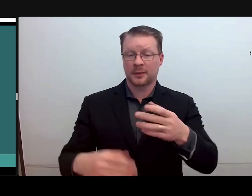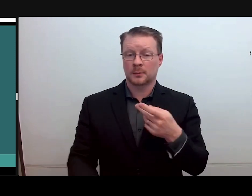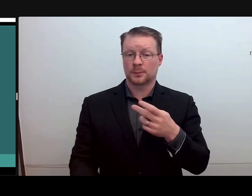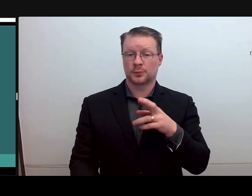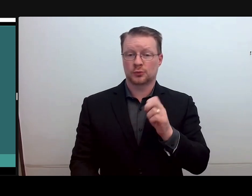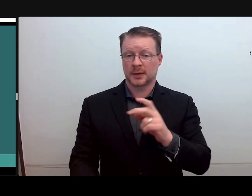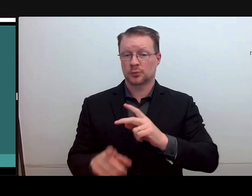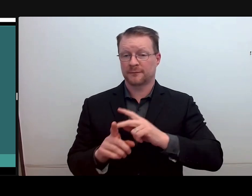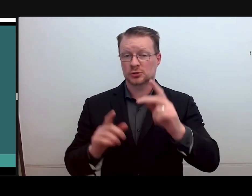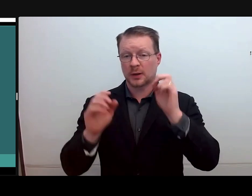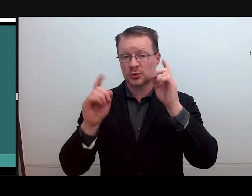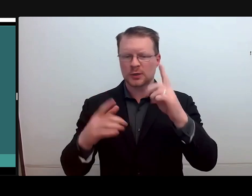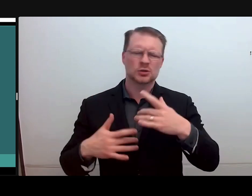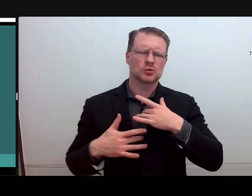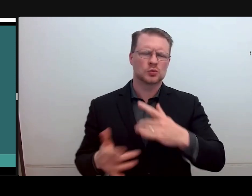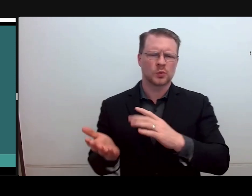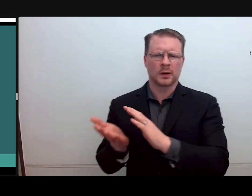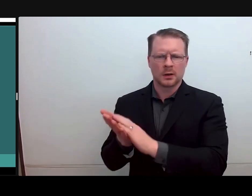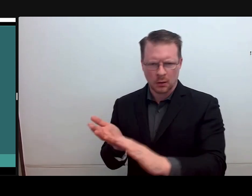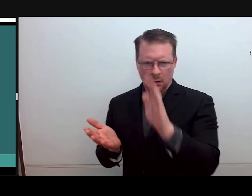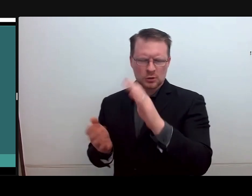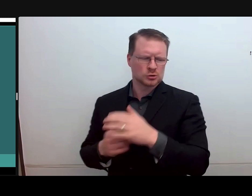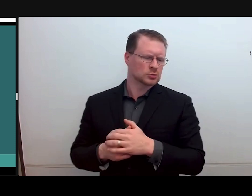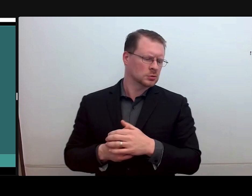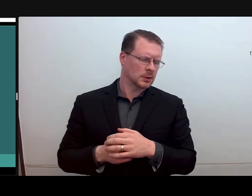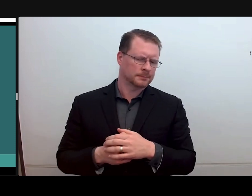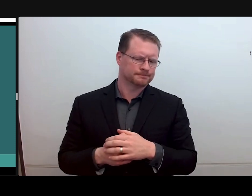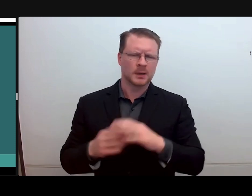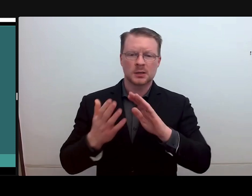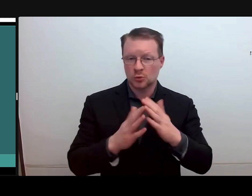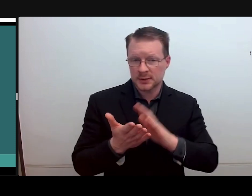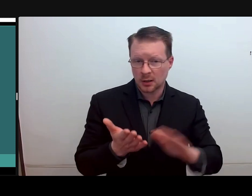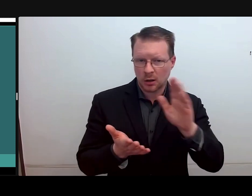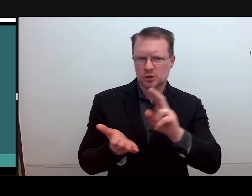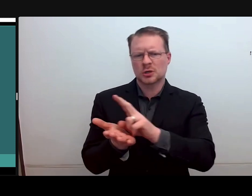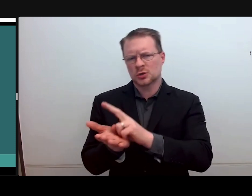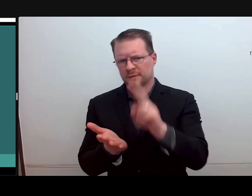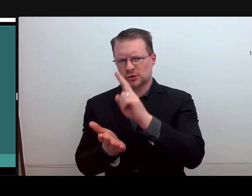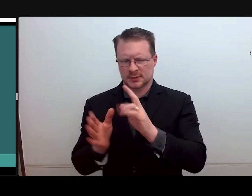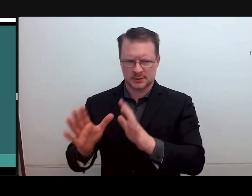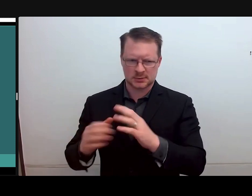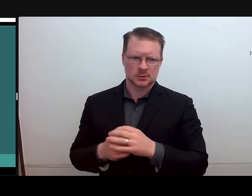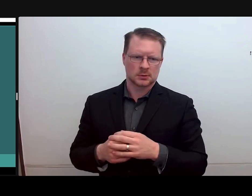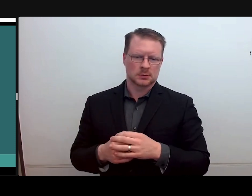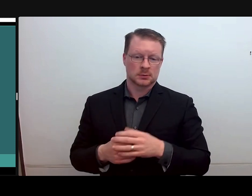These are the typical pathways. We have preprofessional education. This could be college, community college, universities,